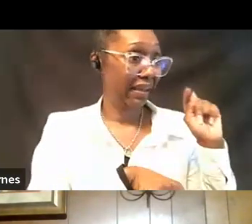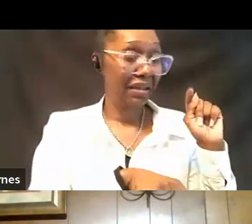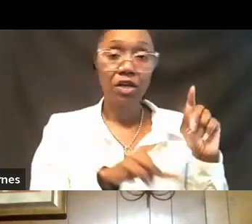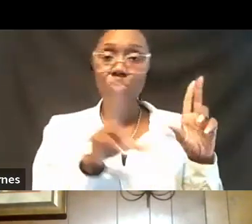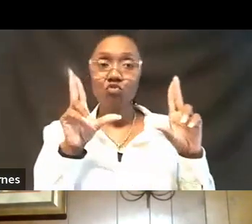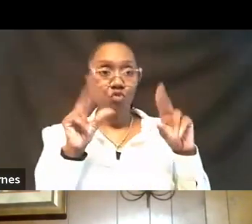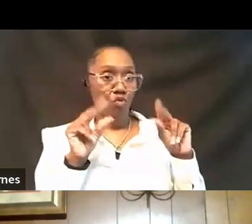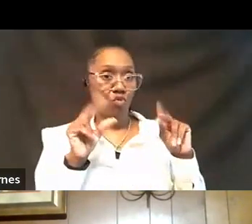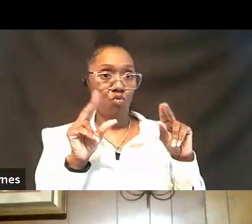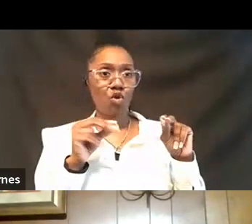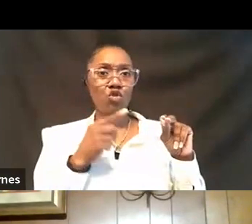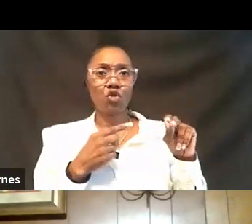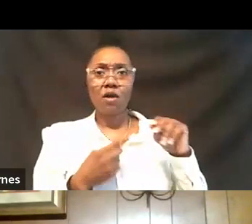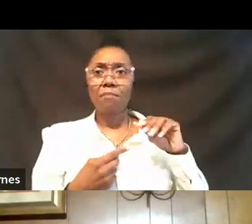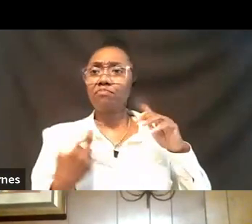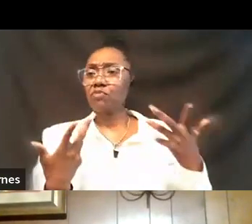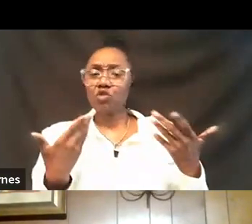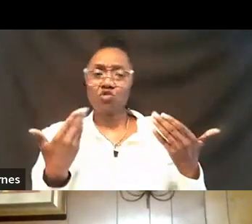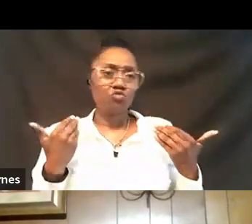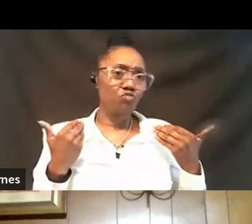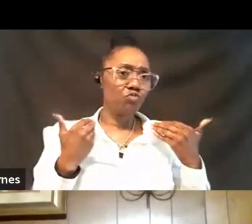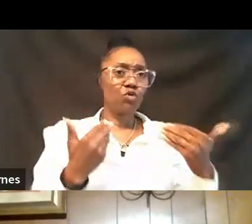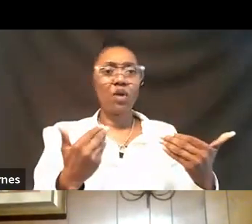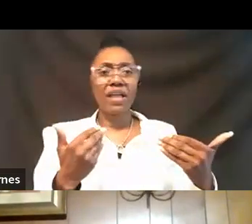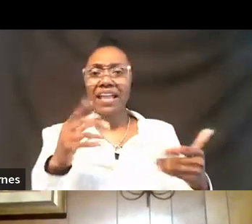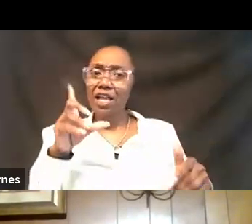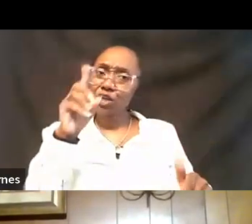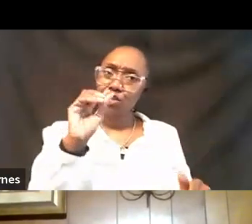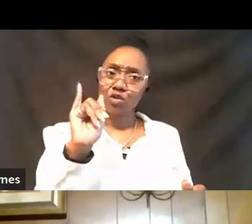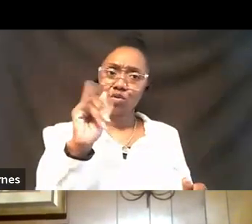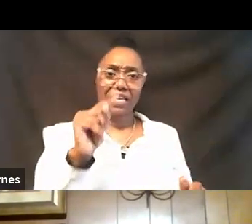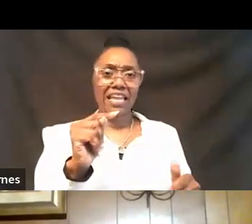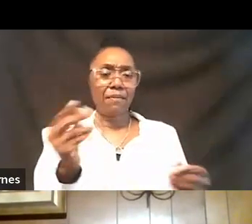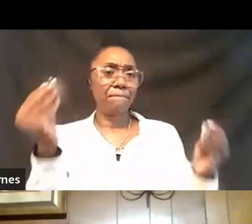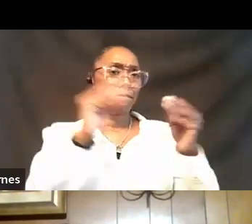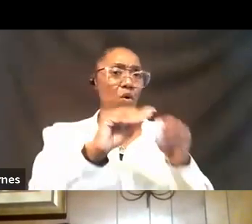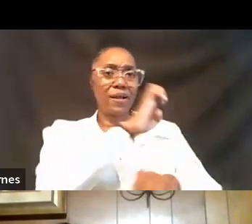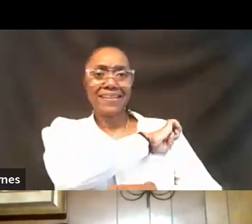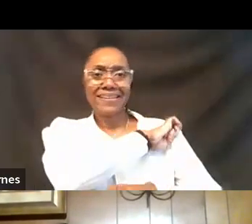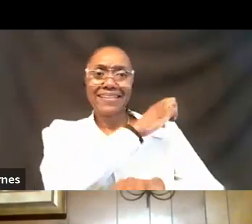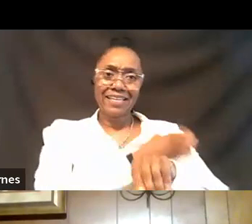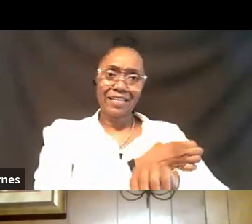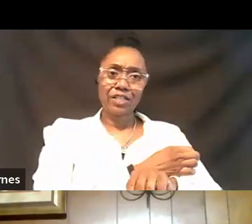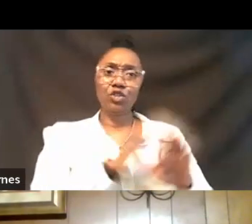Meet that f that you wanna do that you wanna do whatever you want that you wanna do that. Do wherever you want.